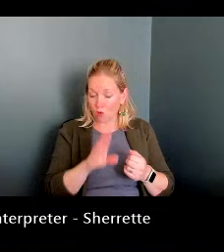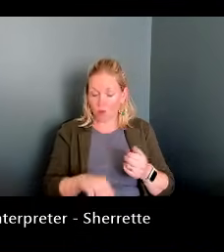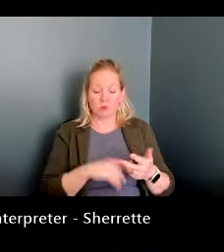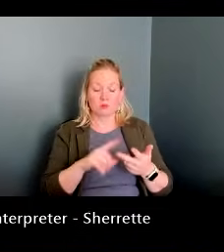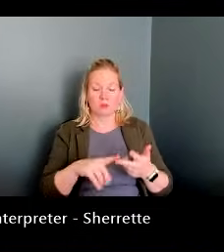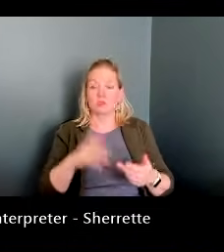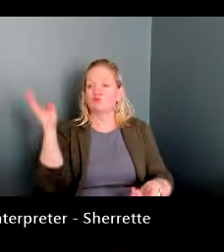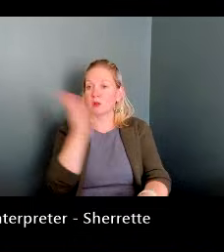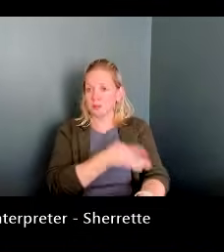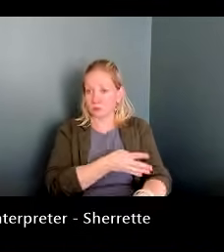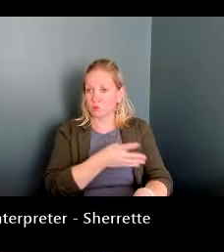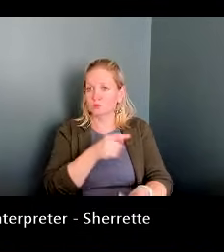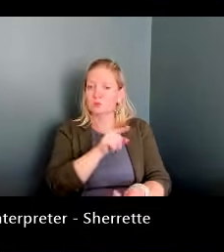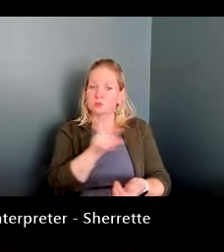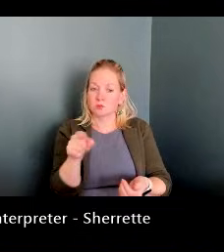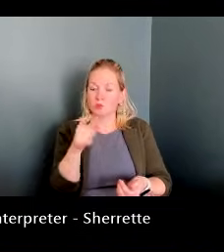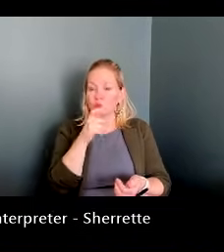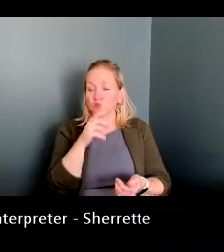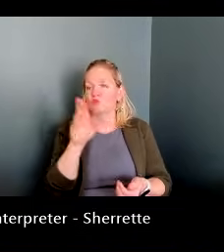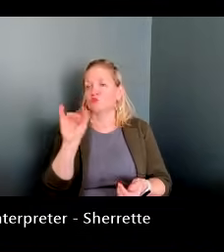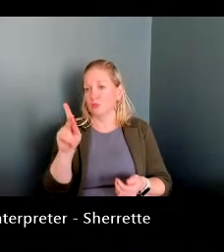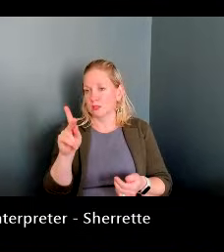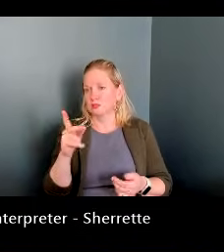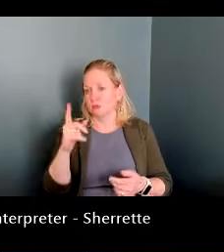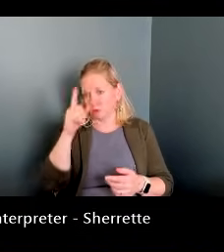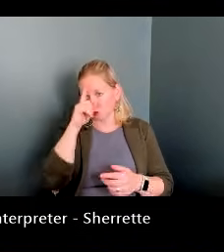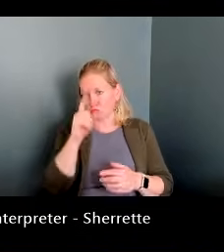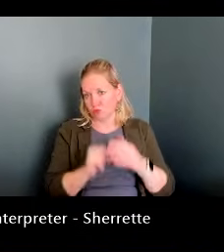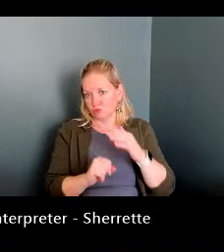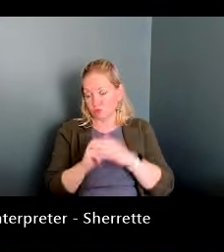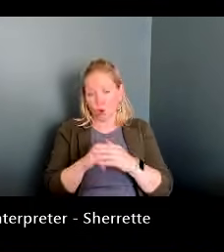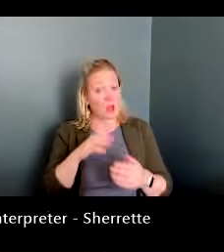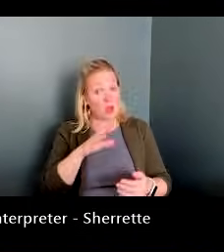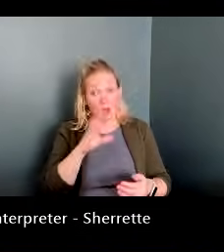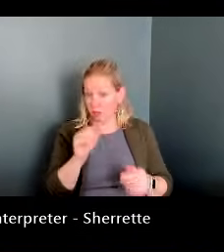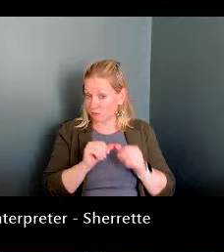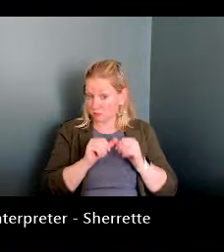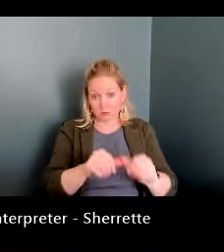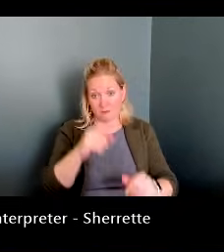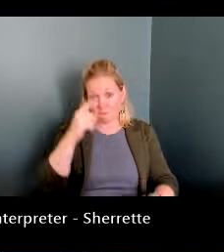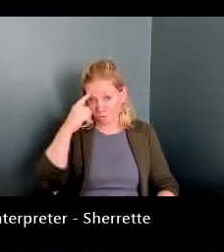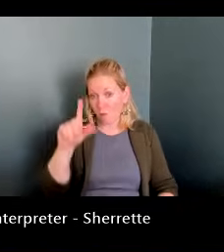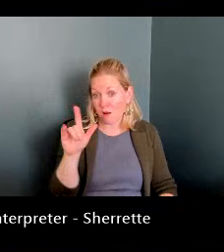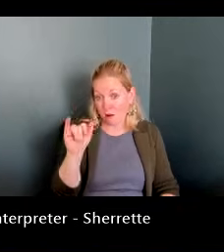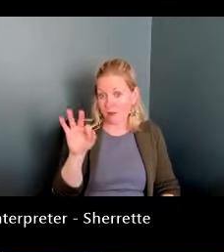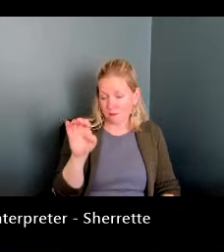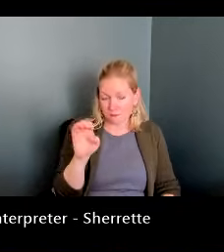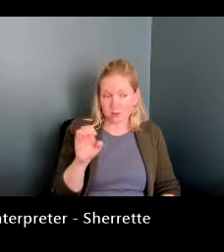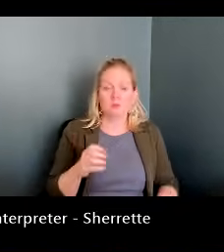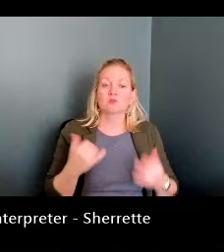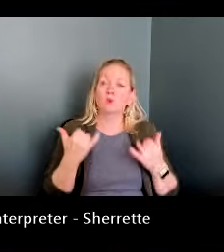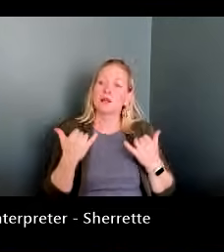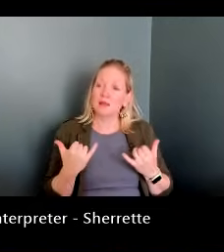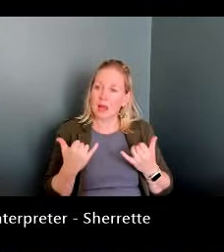are at risk for stroke for life. And so, we now are able to pretty much guarantee